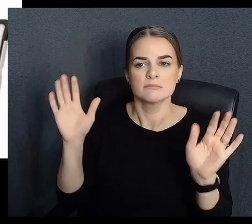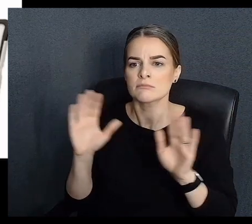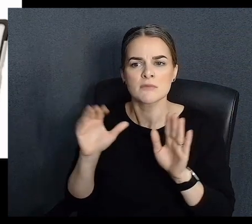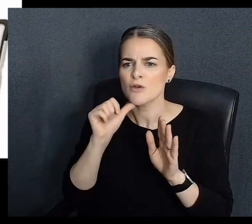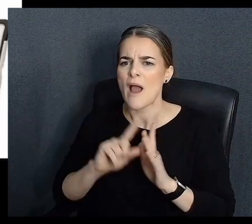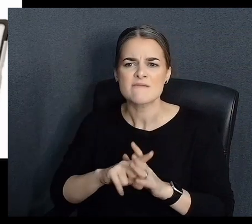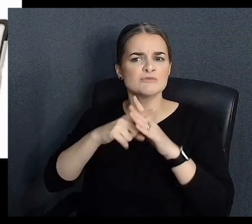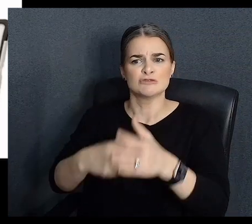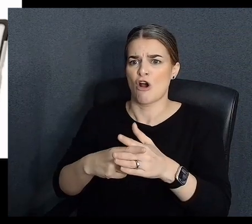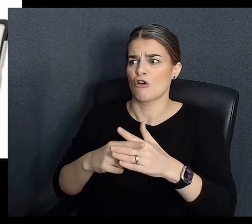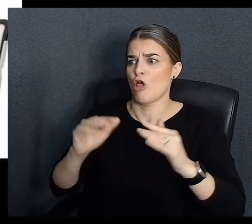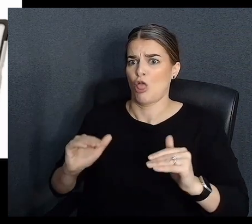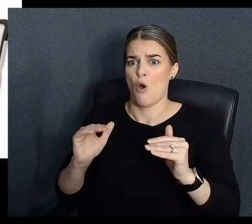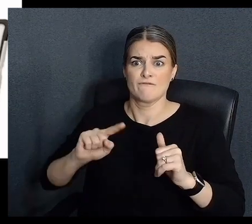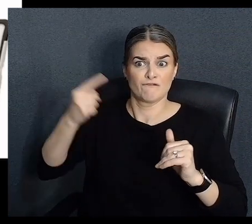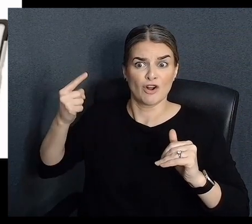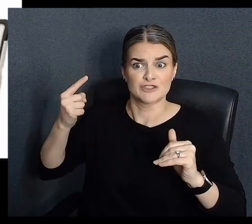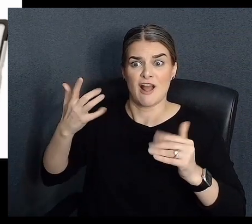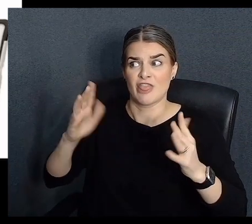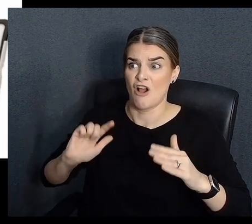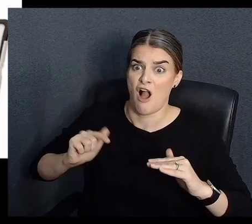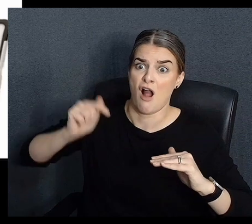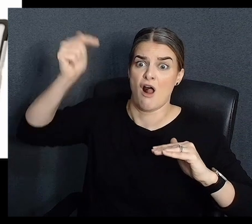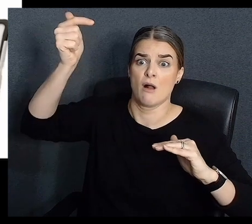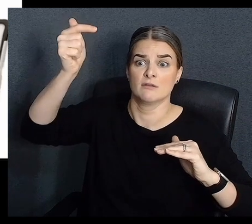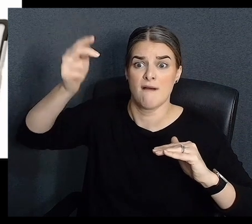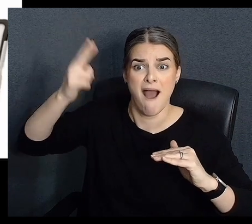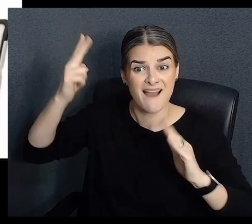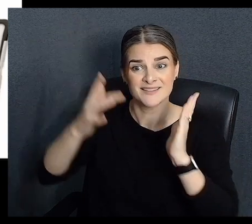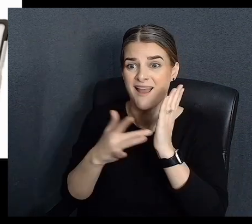at a low tech device or system, and then move up to that high tech.